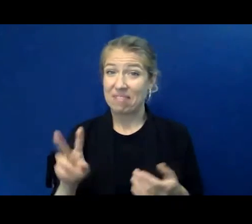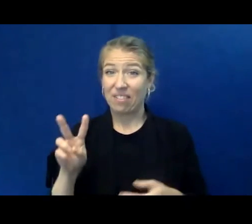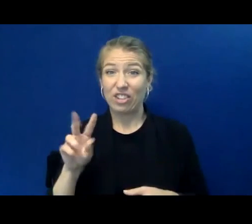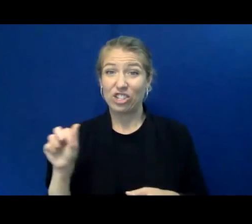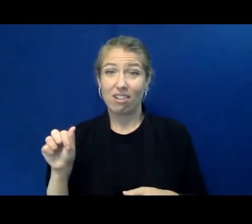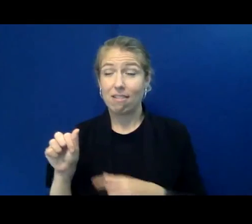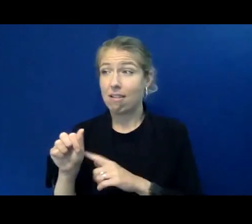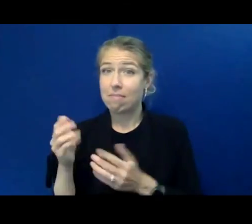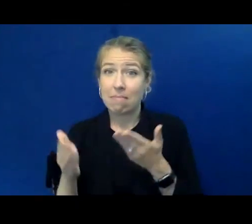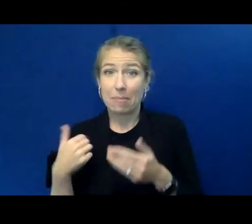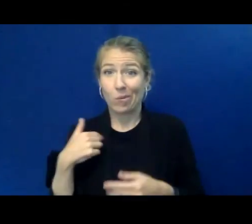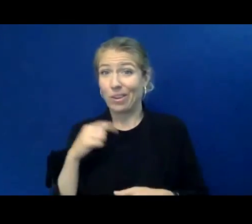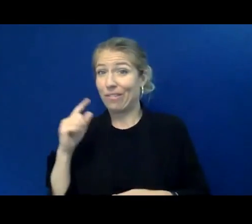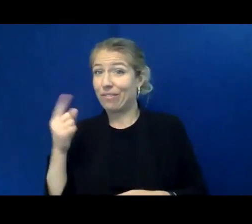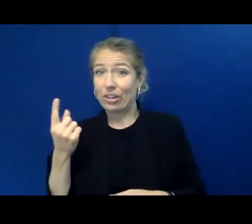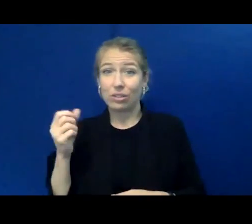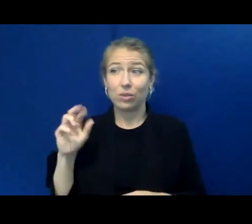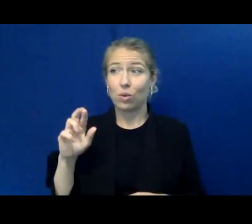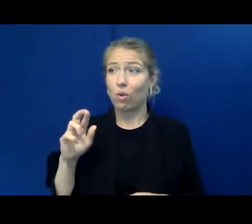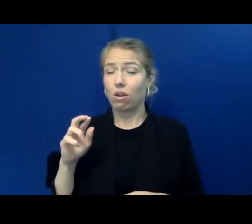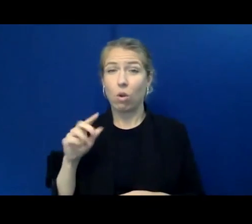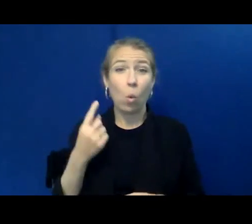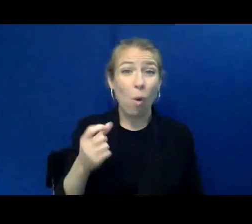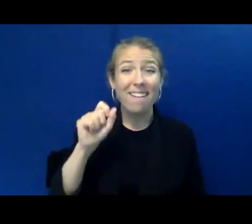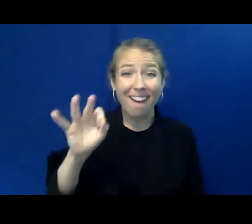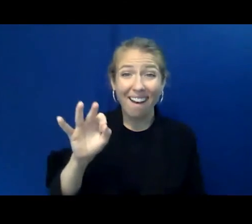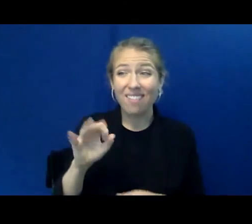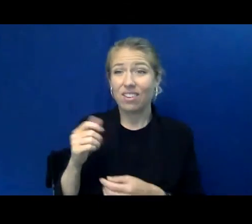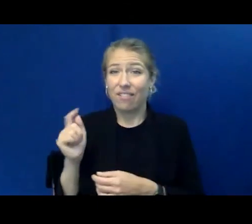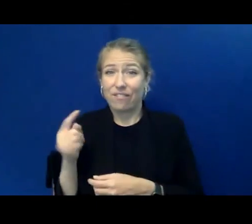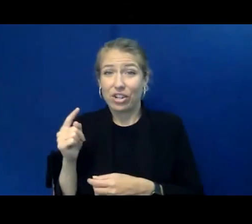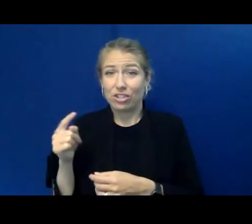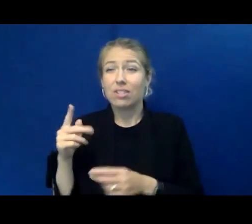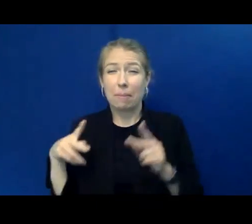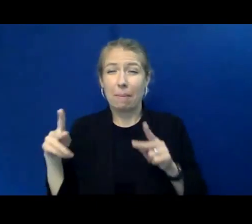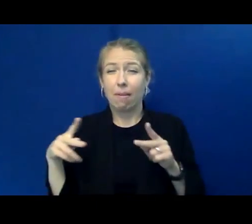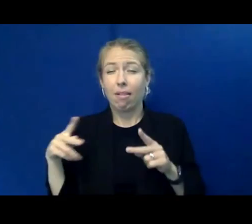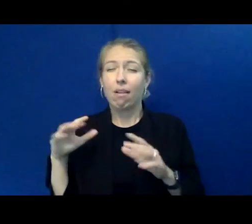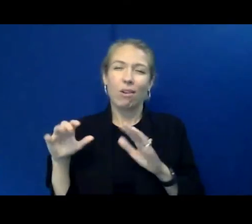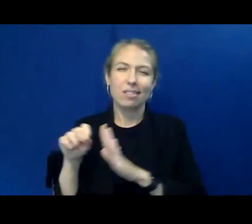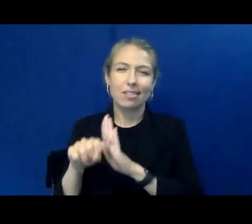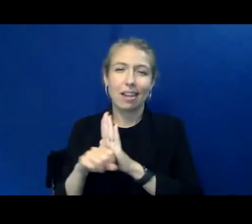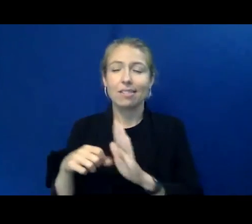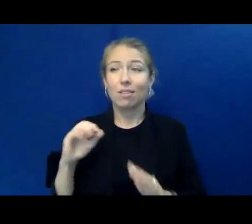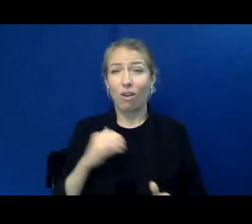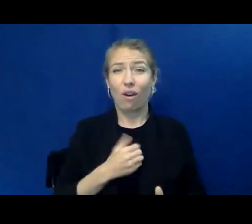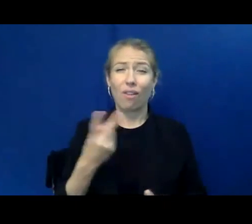where we are but we have been fortunate that our VR is actually vendoring customized employment